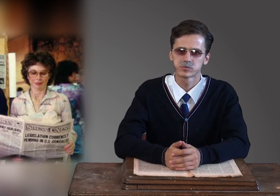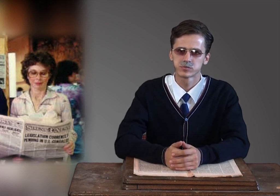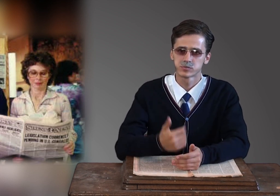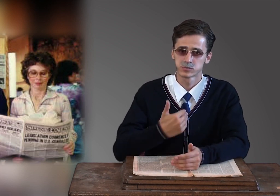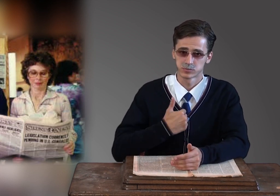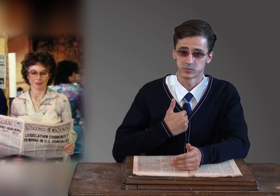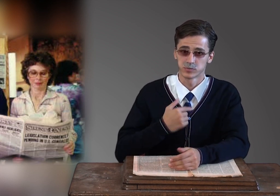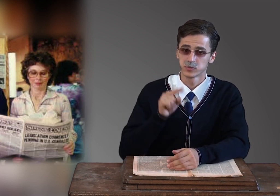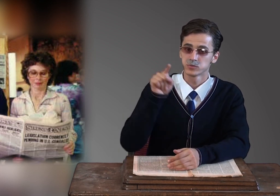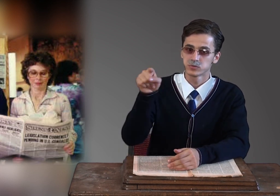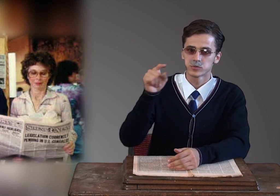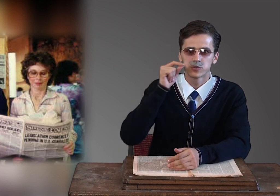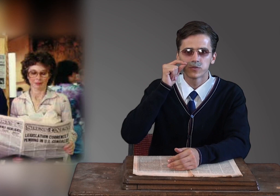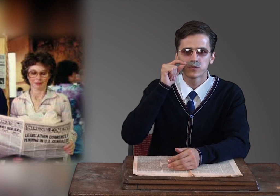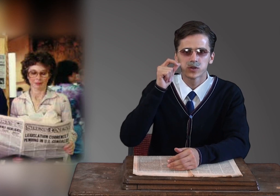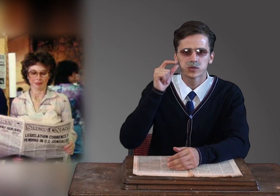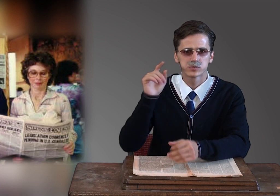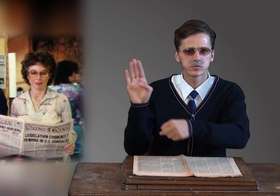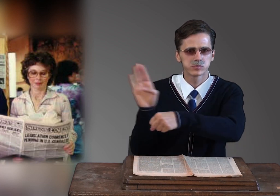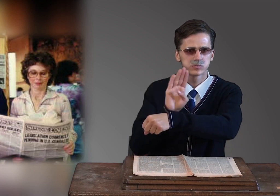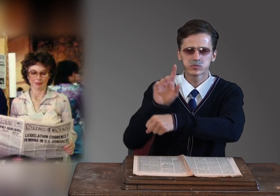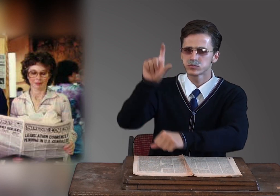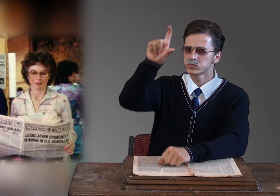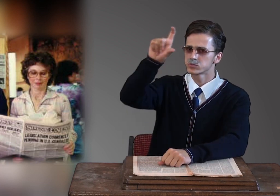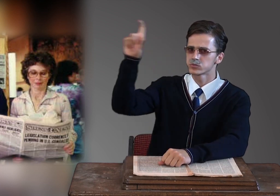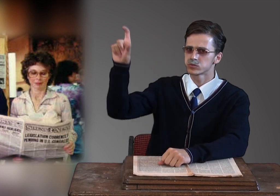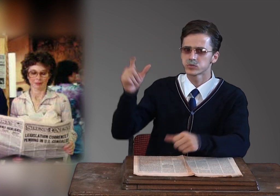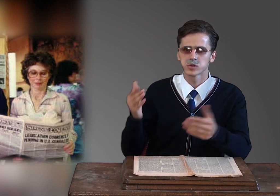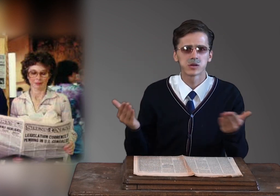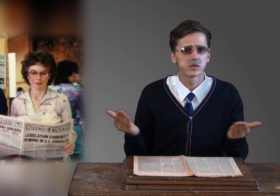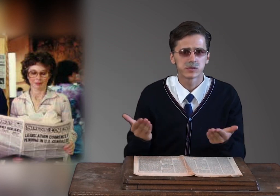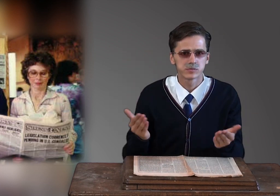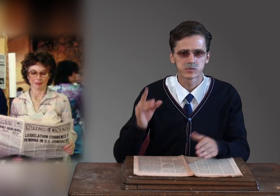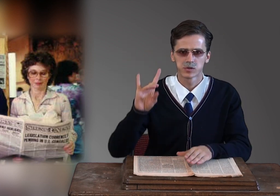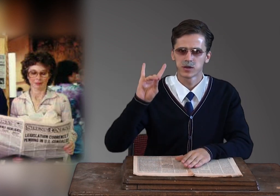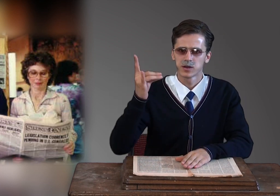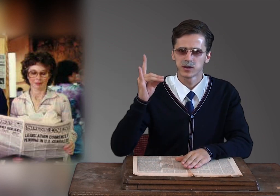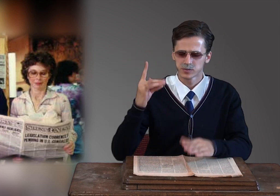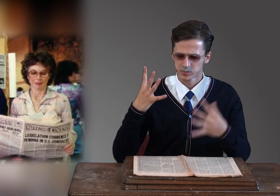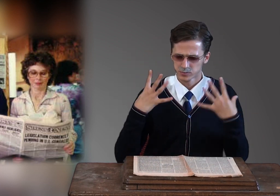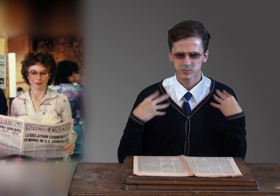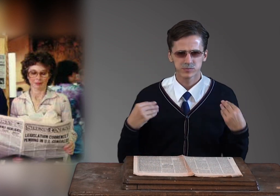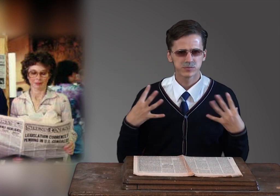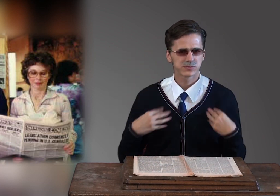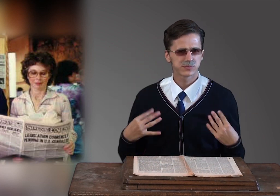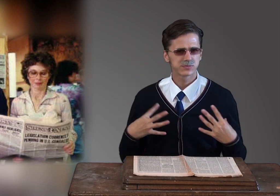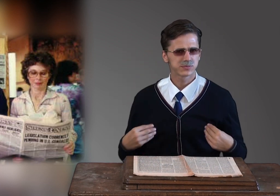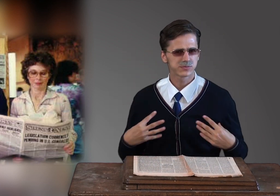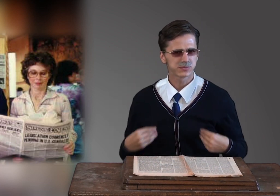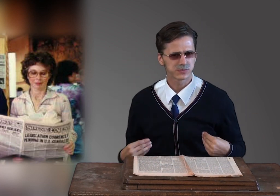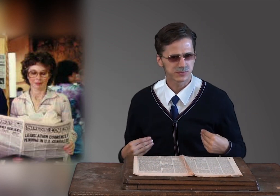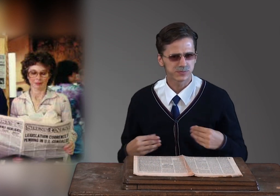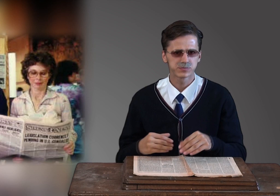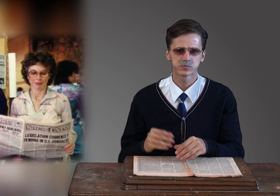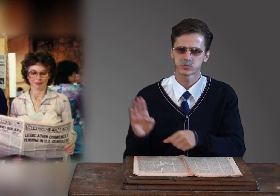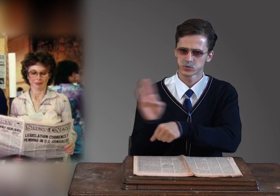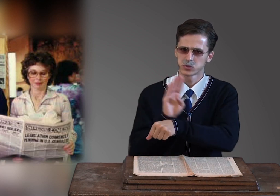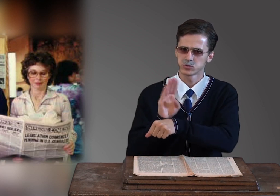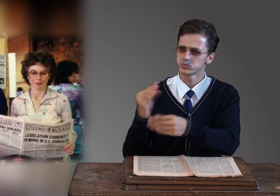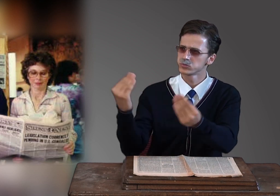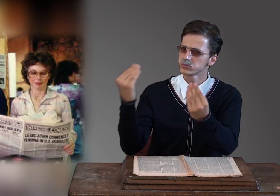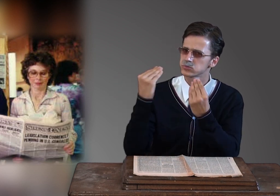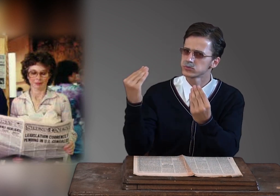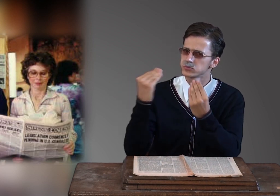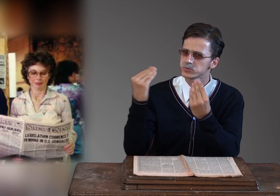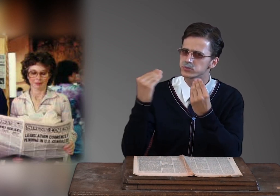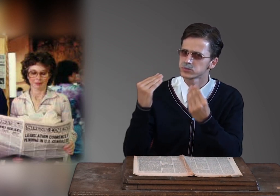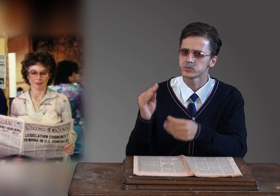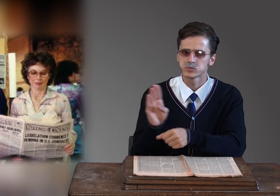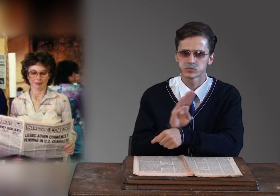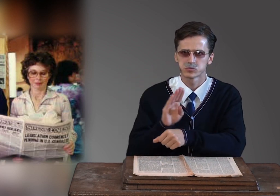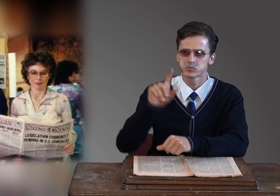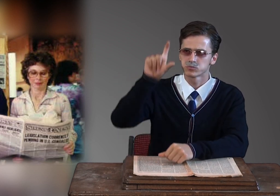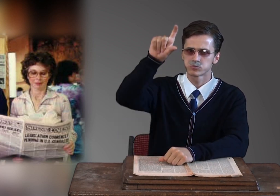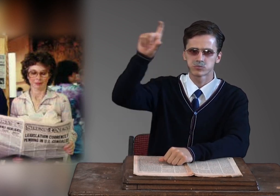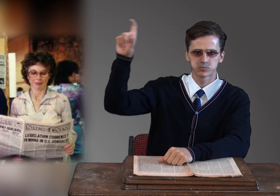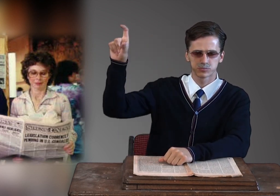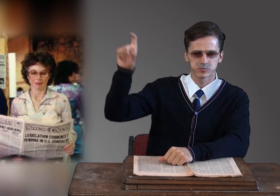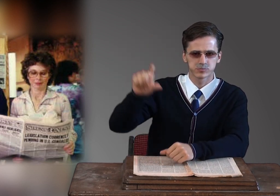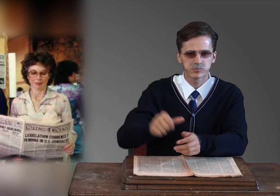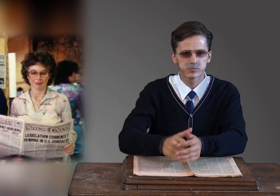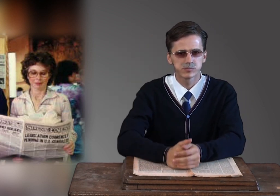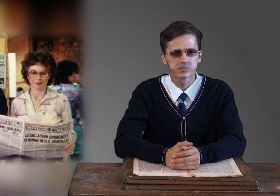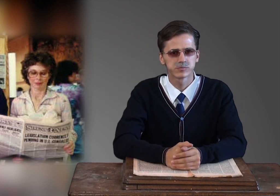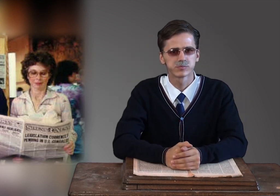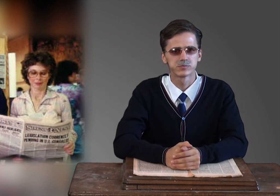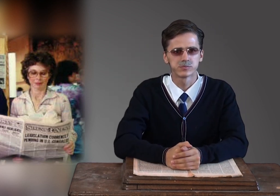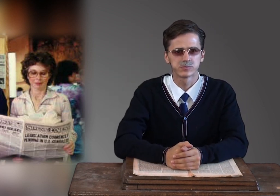My father was in the fur business and taught me his trade.